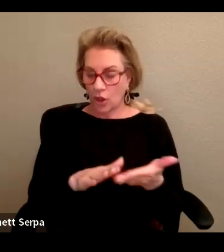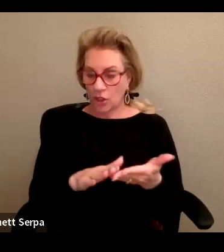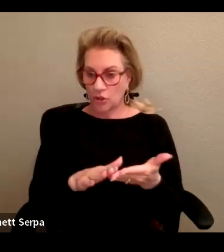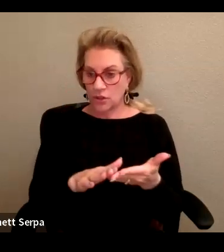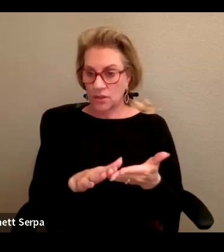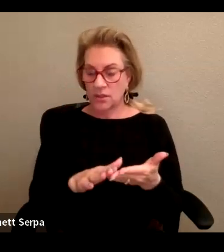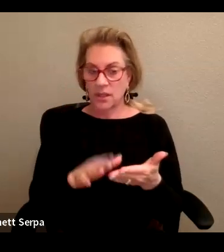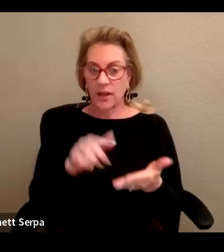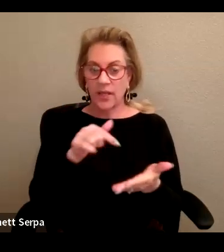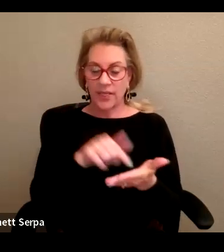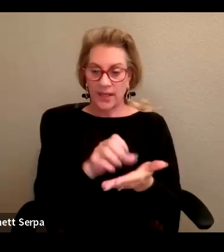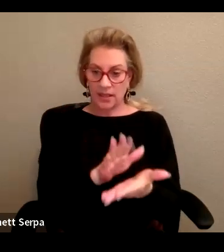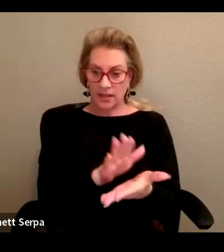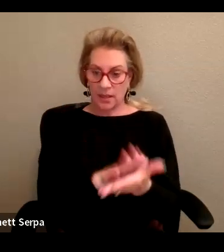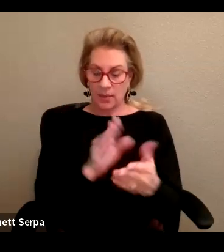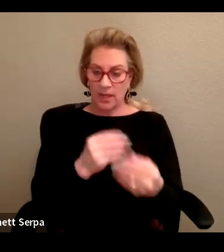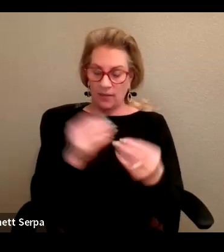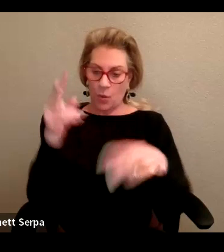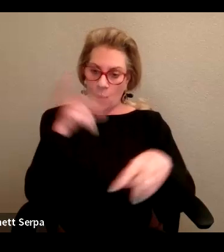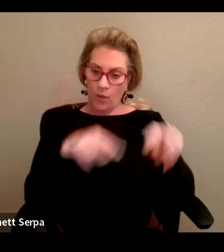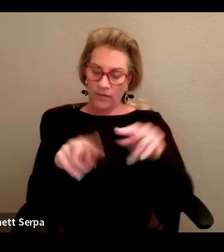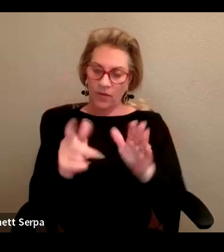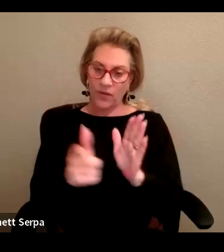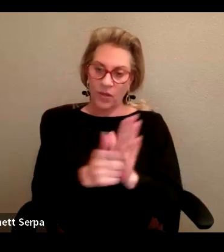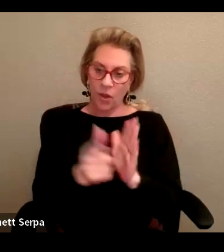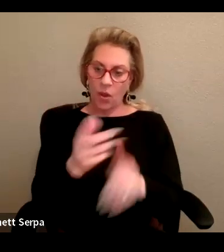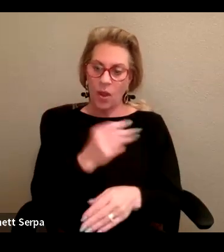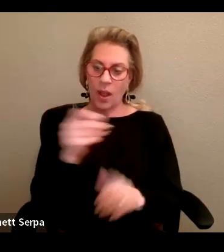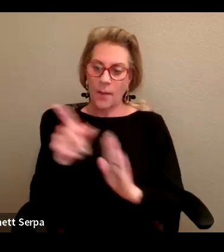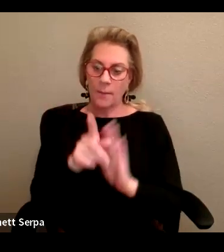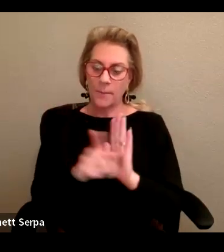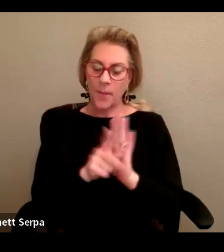this document provides an overview of laws and and policies regarding the collection